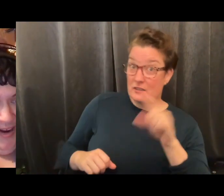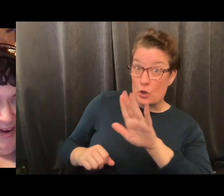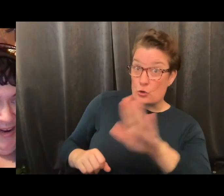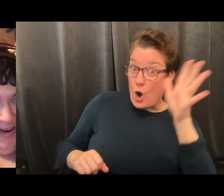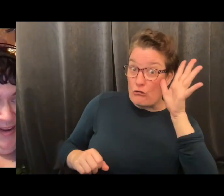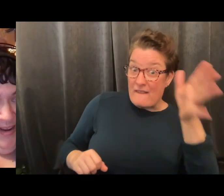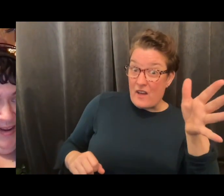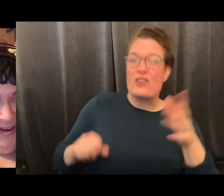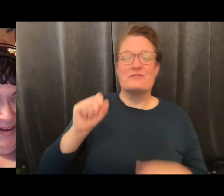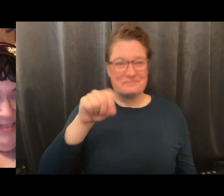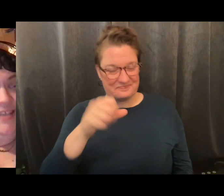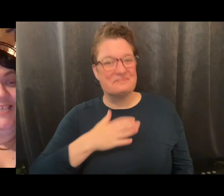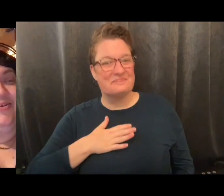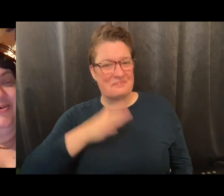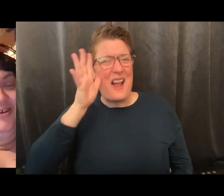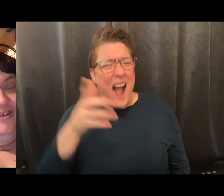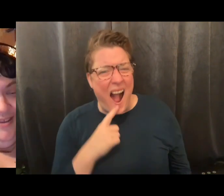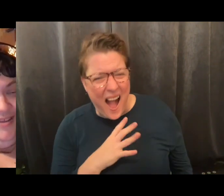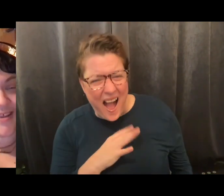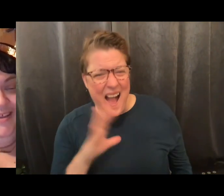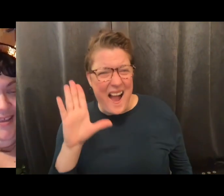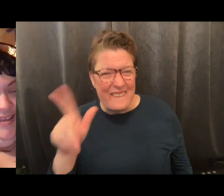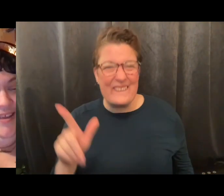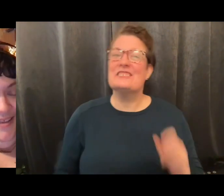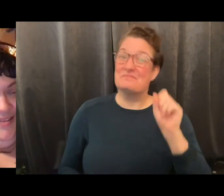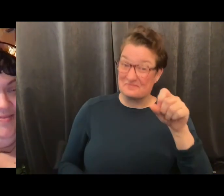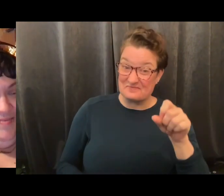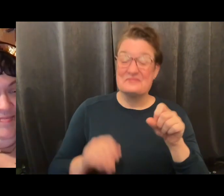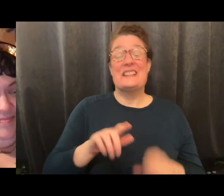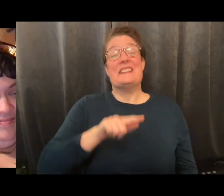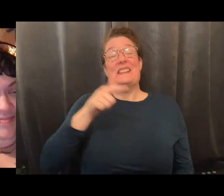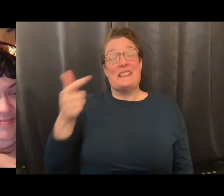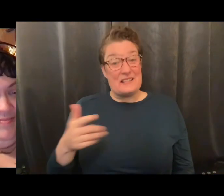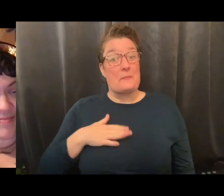Melissa: My father, my grandfather was a Stalinist, which nobody understood,